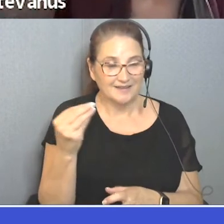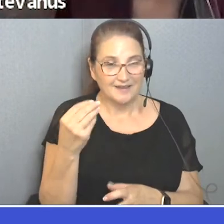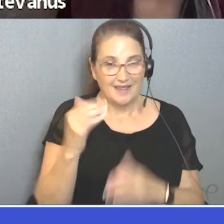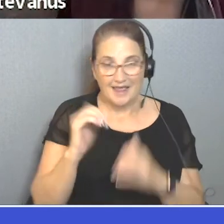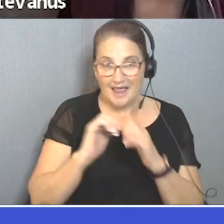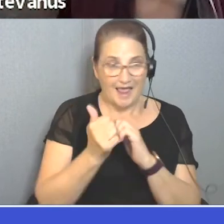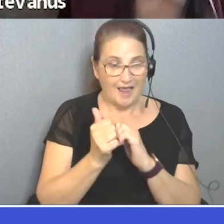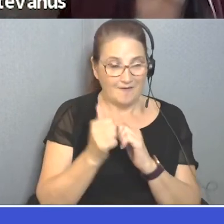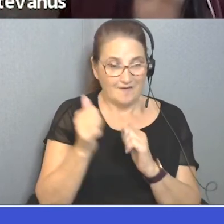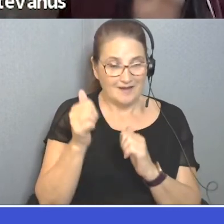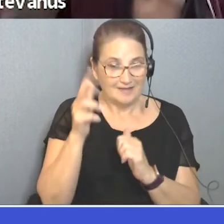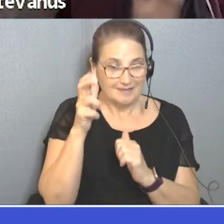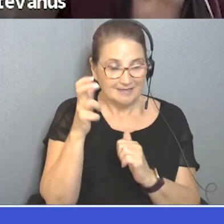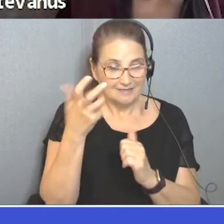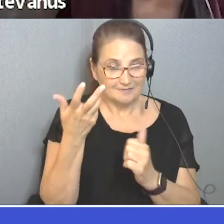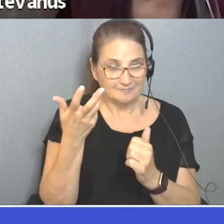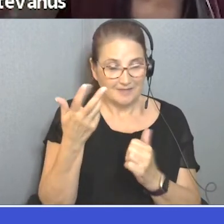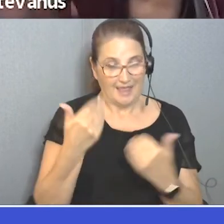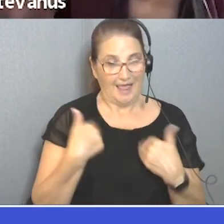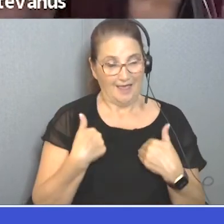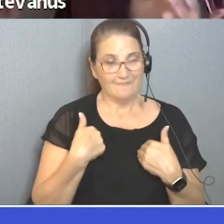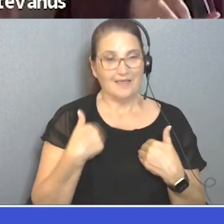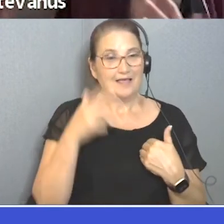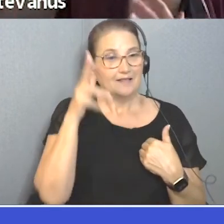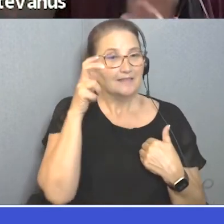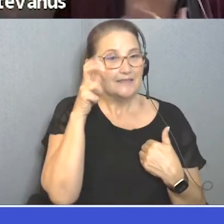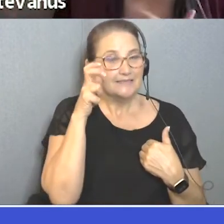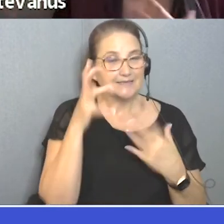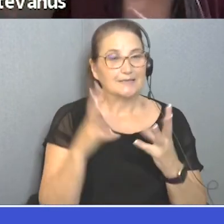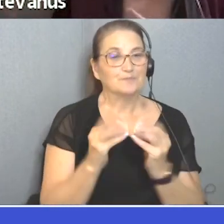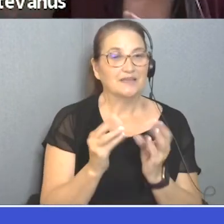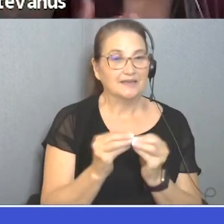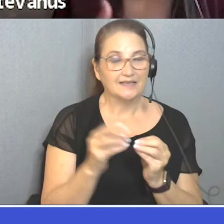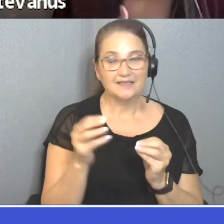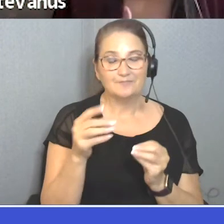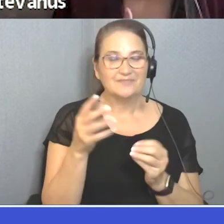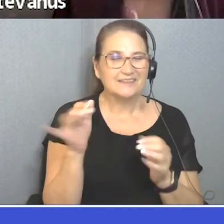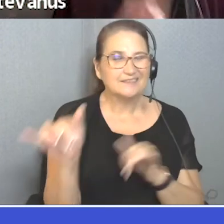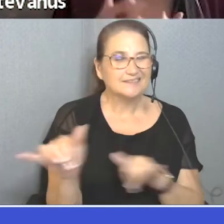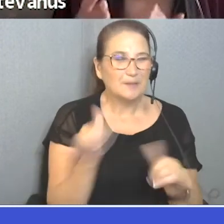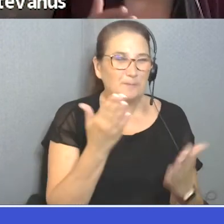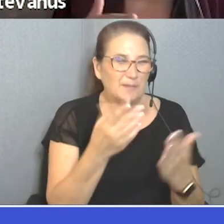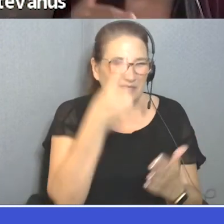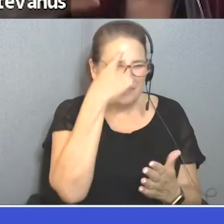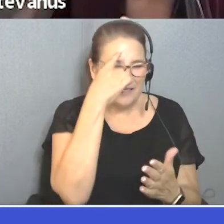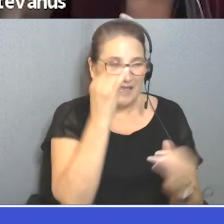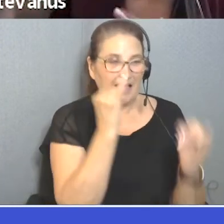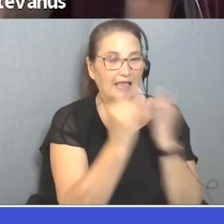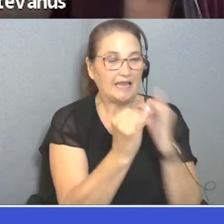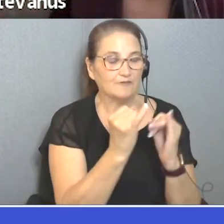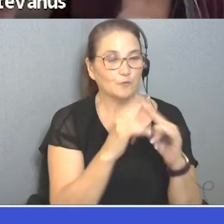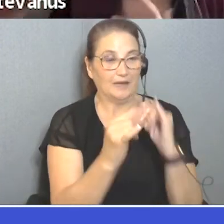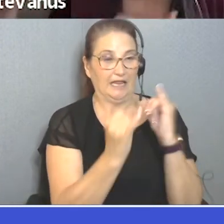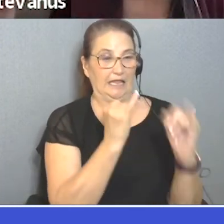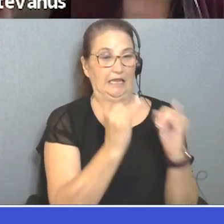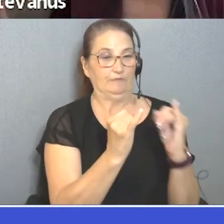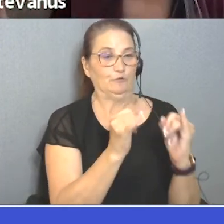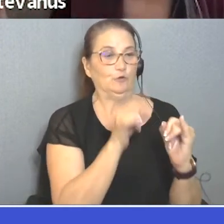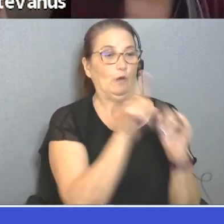listening is literally a listening session. You can think of it as an interview, but interview implies you might be